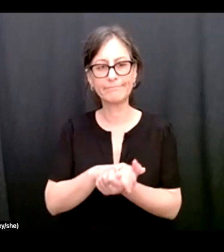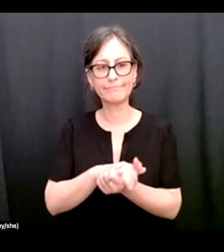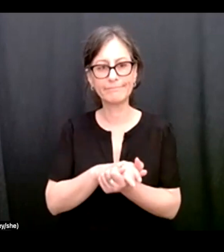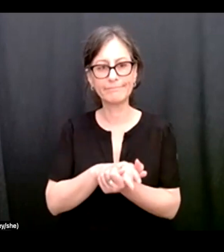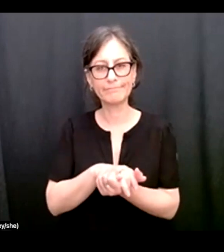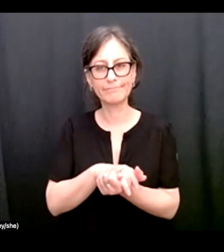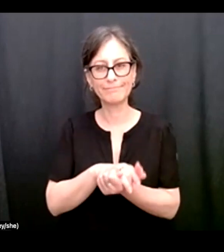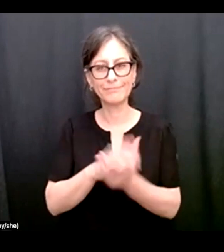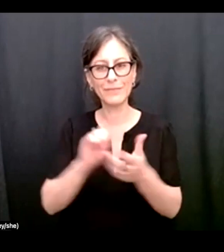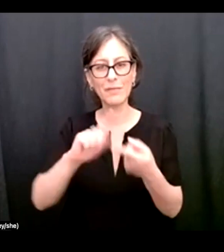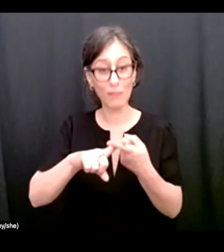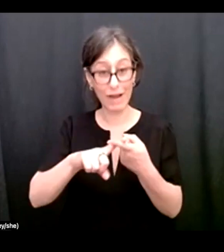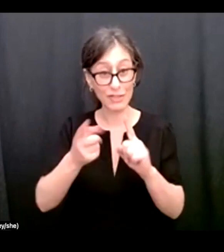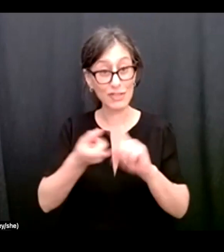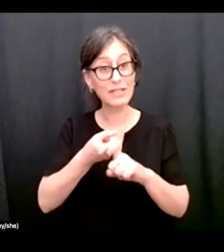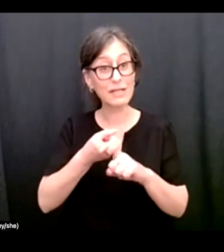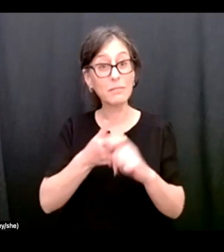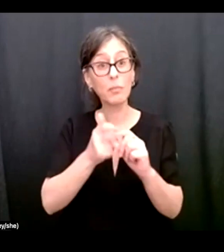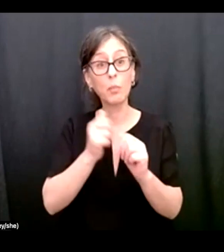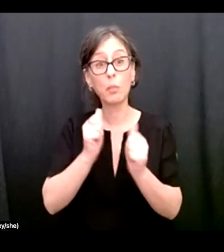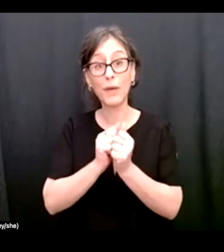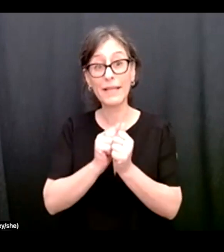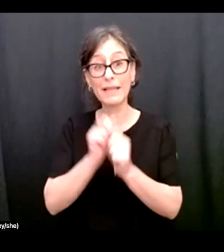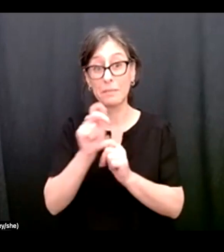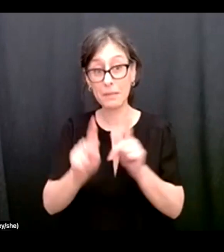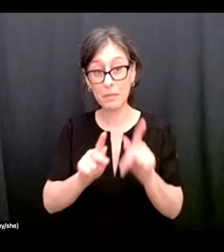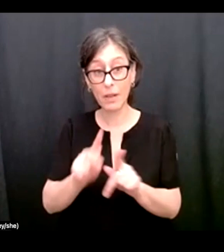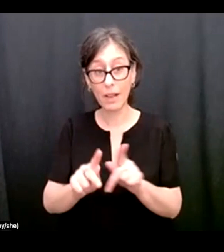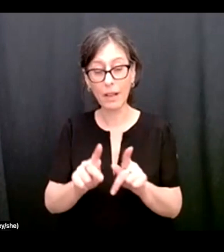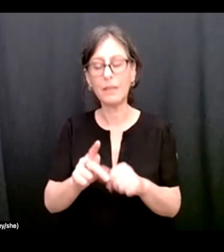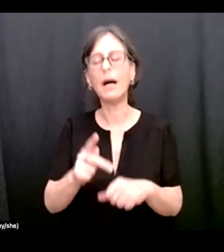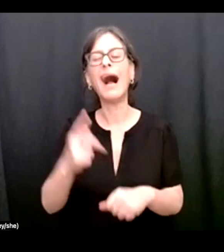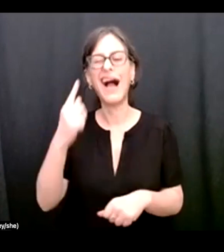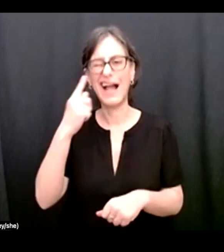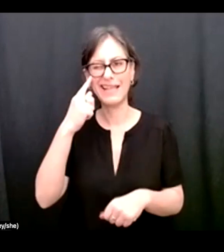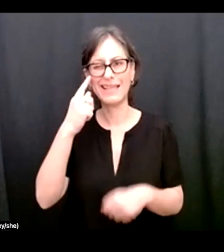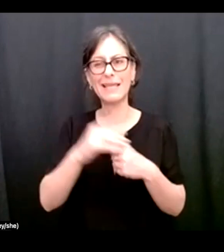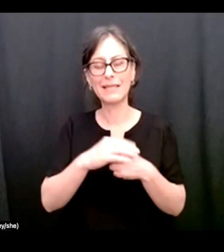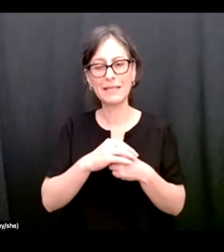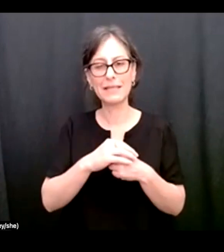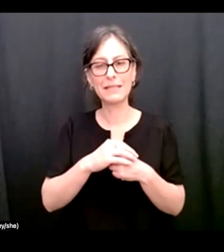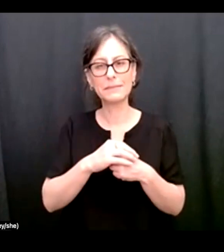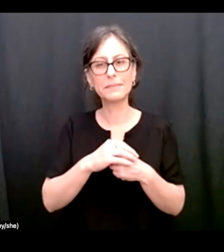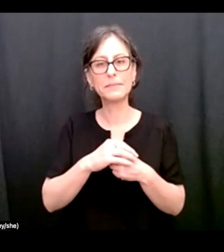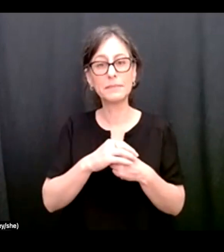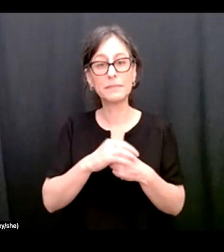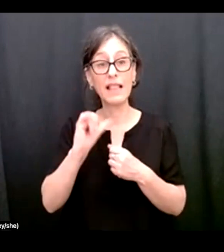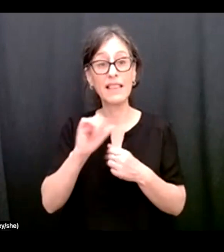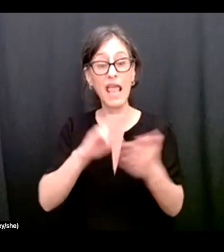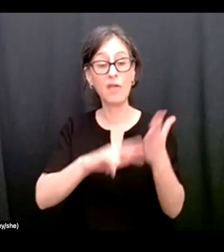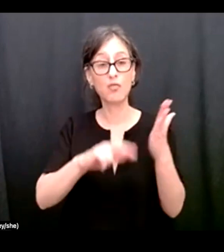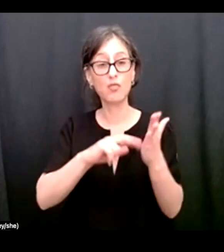friendships with people. And I think in the reading list, I know that there were a lot